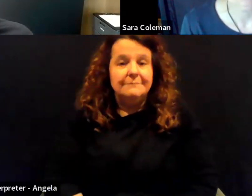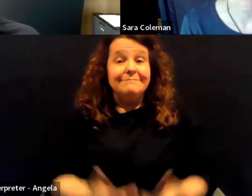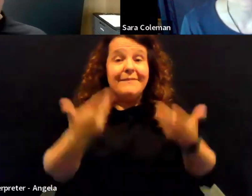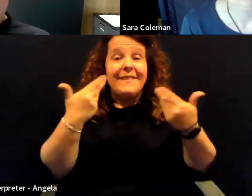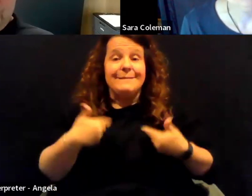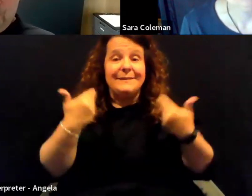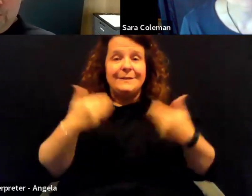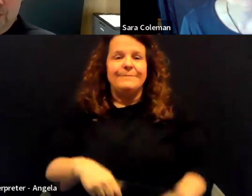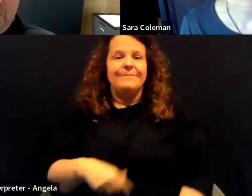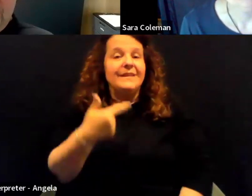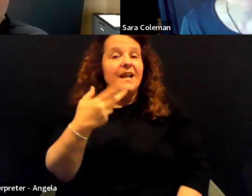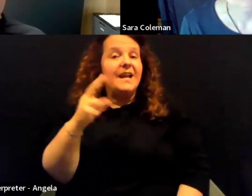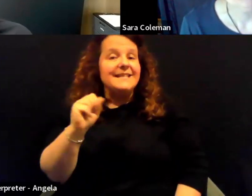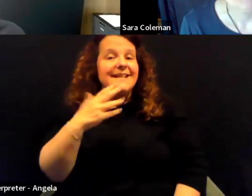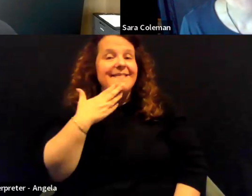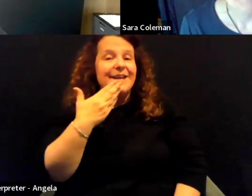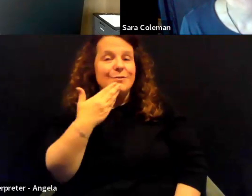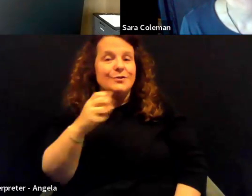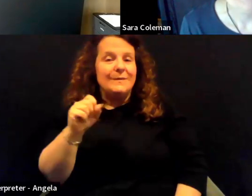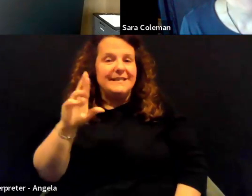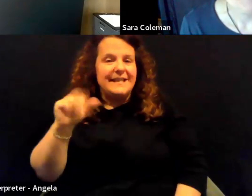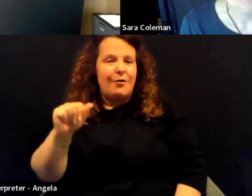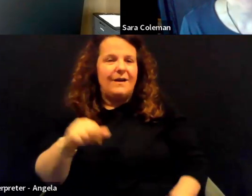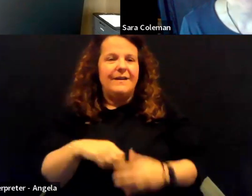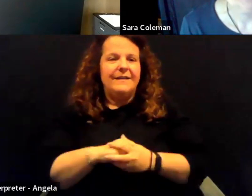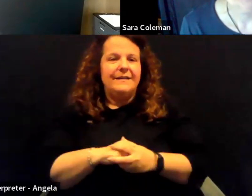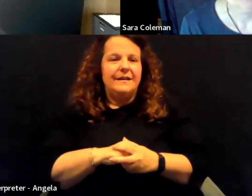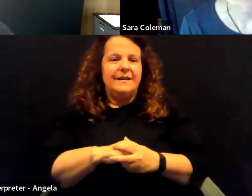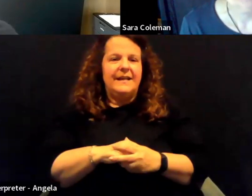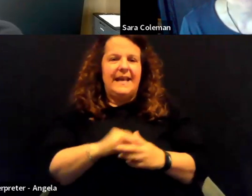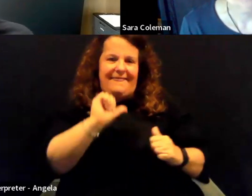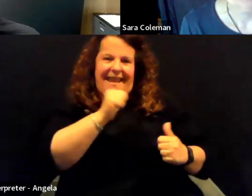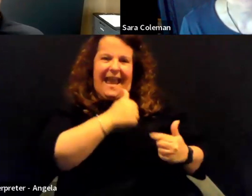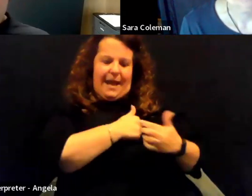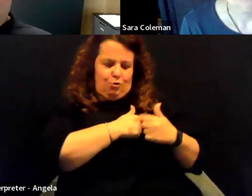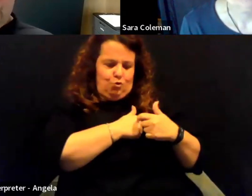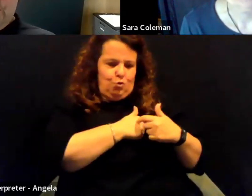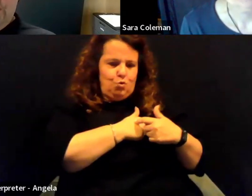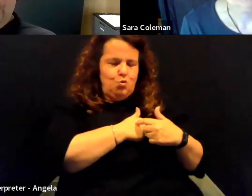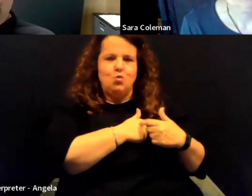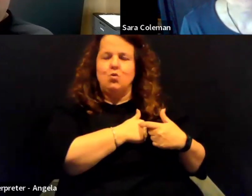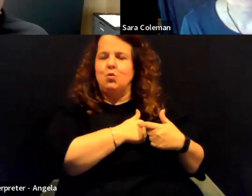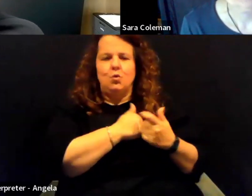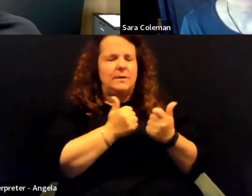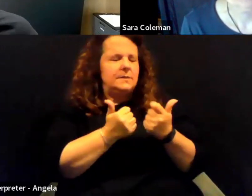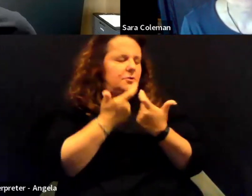I love. Thank you so much, Sara. I love what you just said about the attitude being such an important part. It really is.